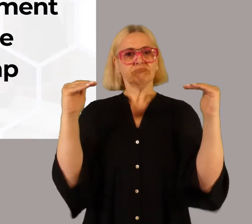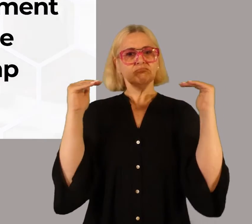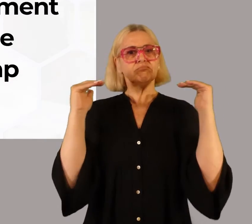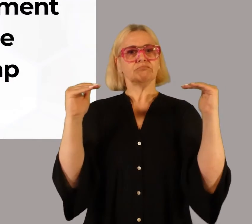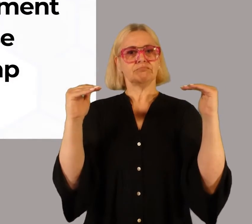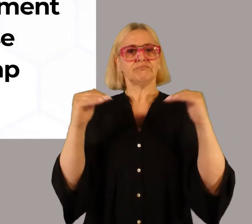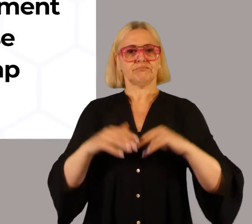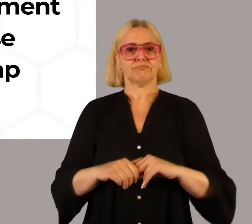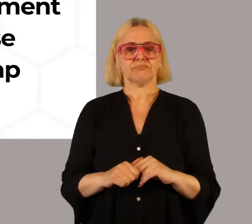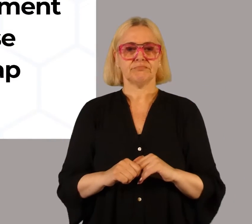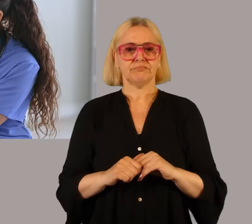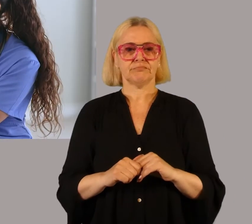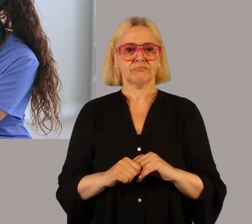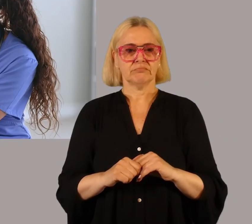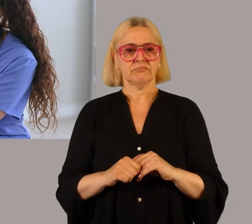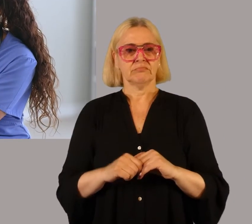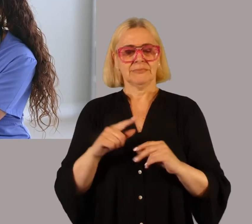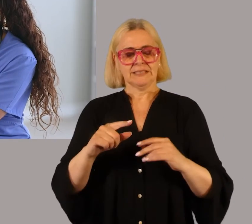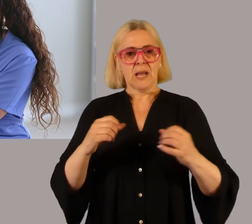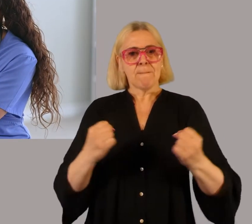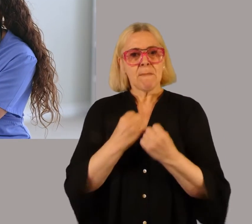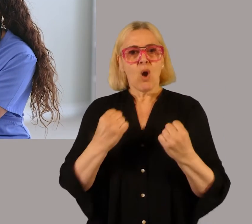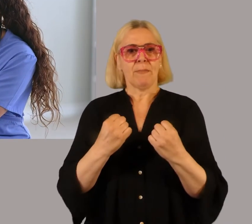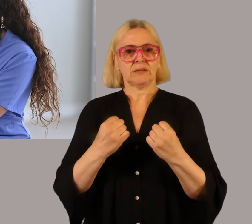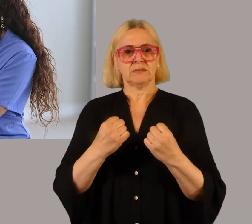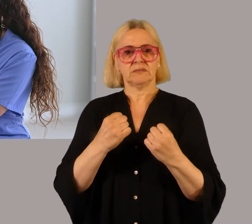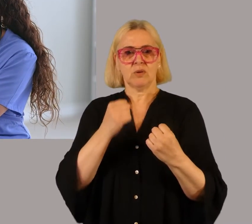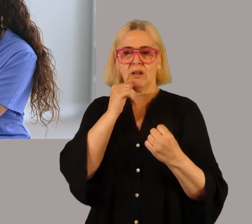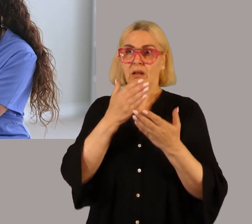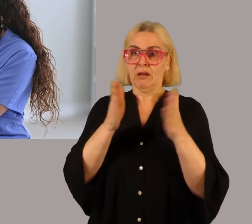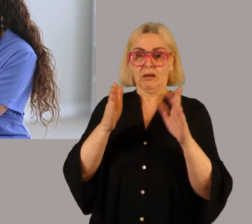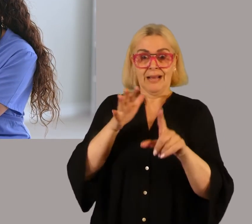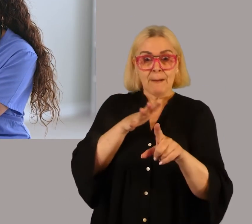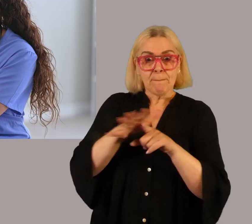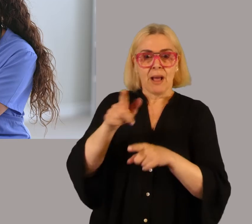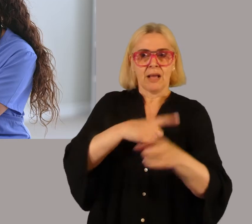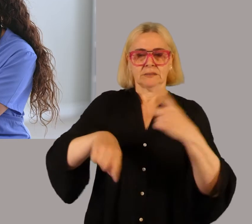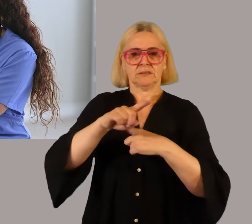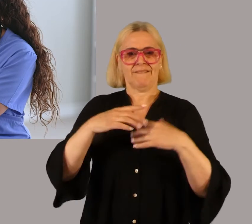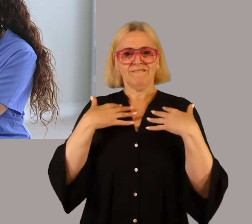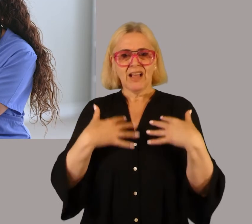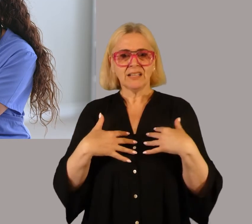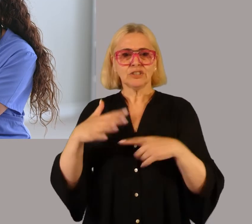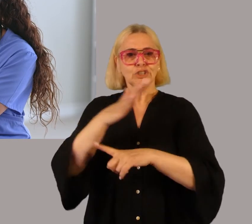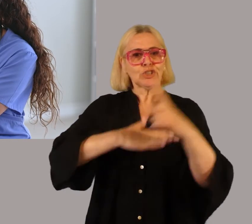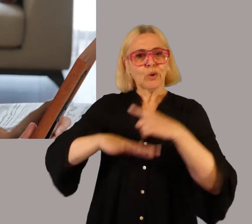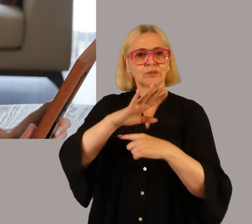the gender equity gap, and this empowerment will have broader impacts for the physical, social,